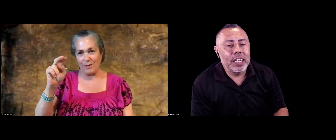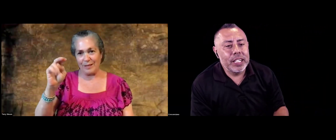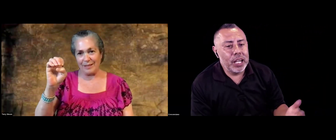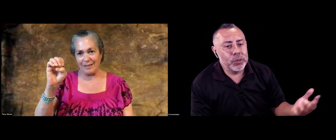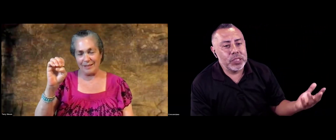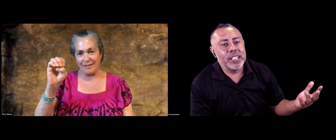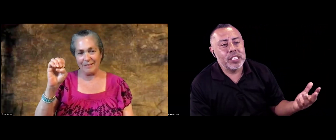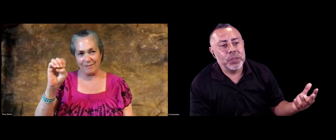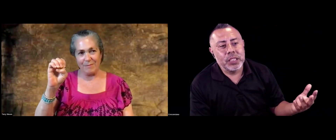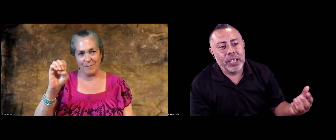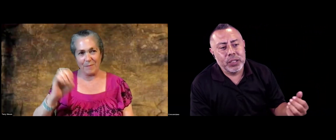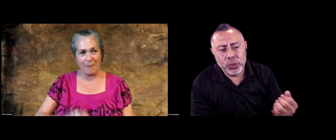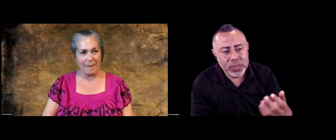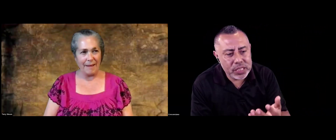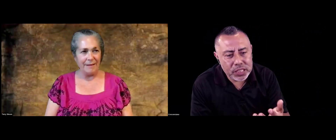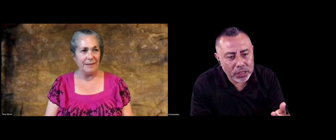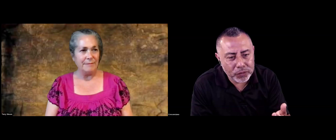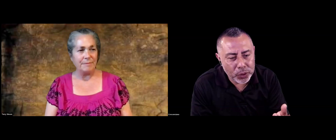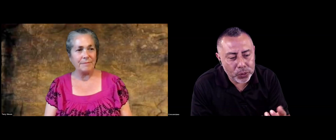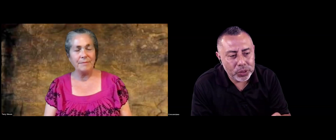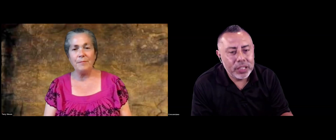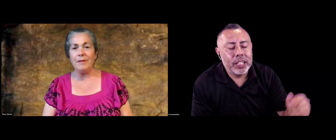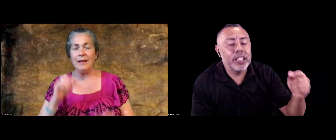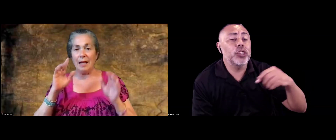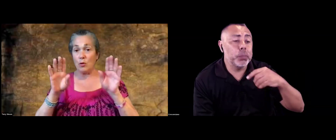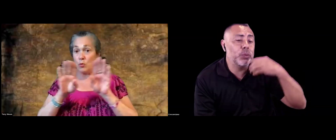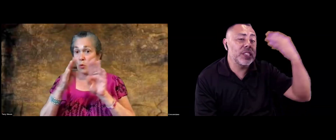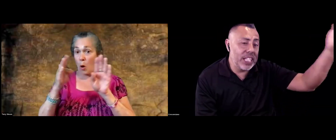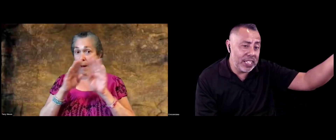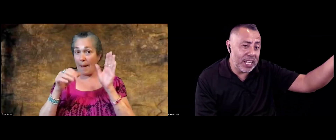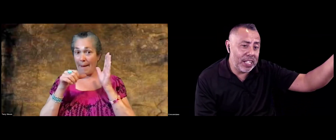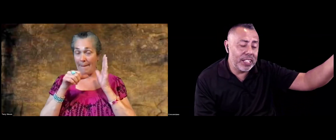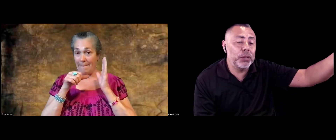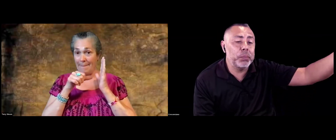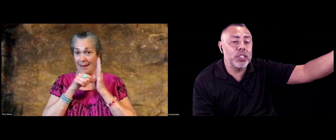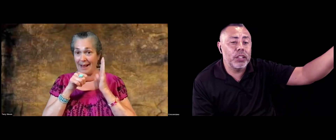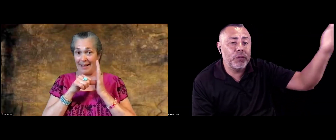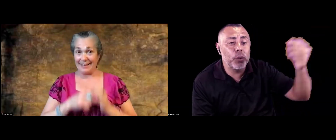Right? And I will sign something like, who is this on the phone? And then the interpreter will say that.